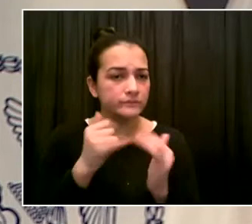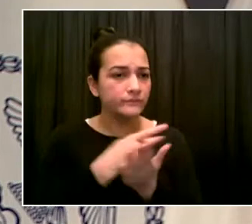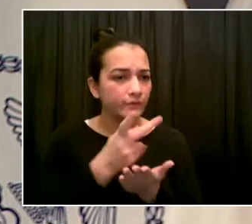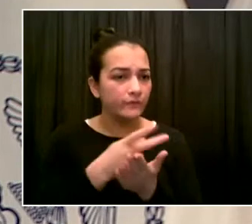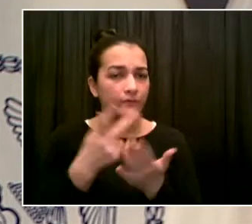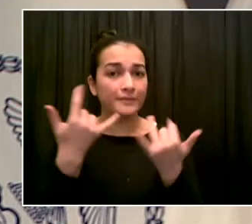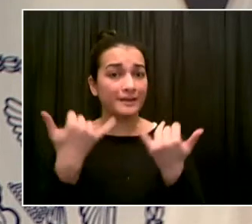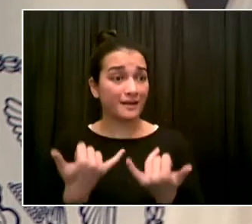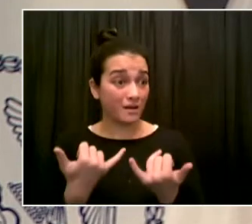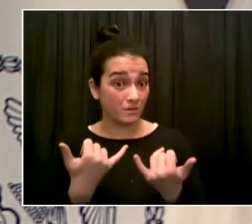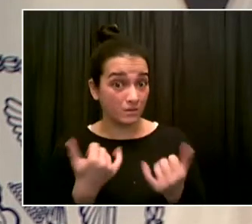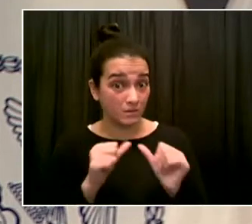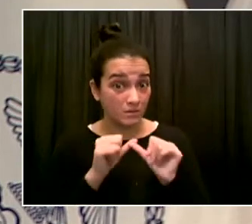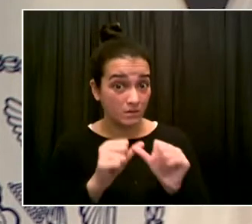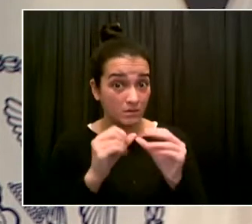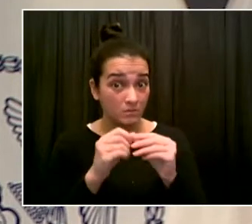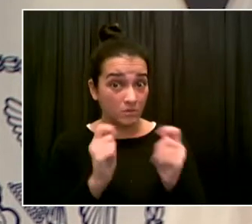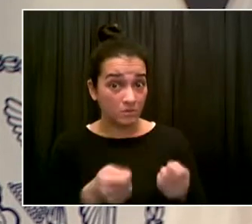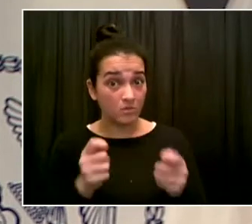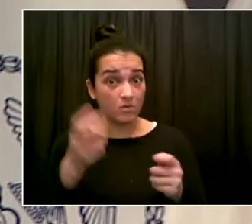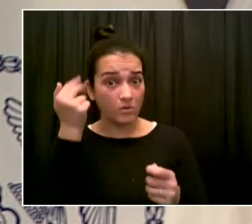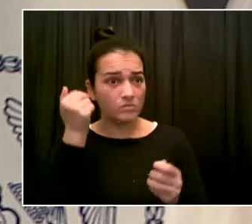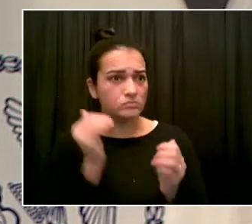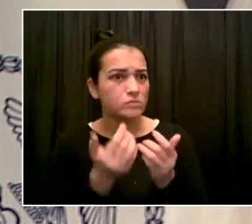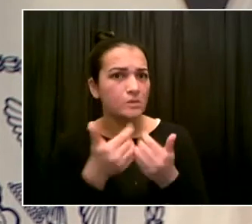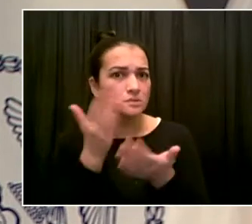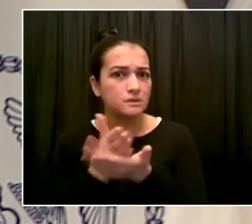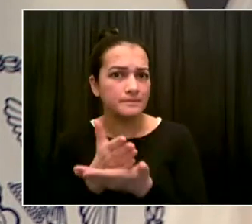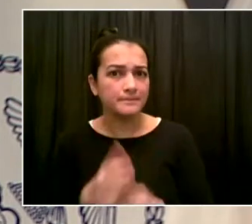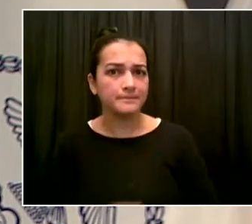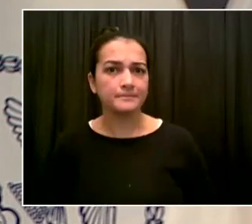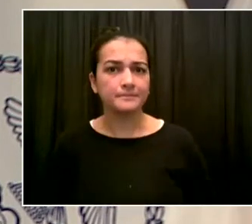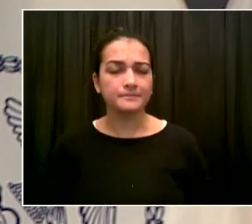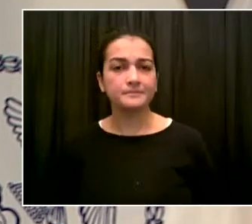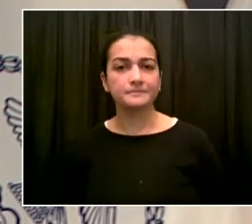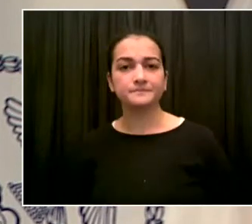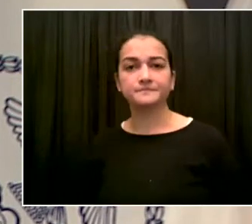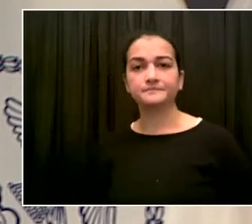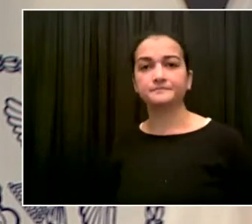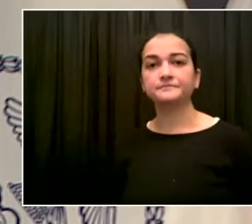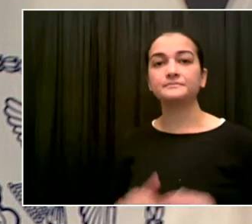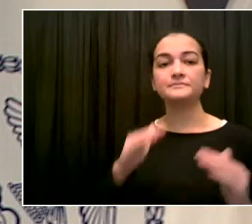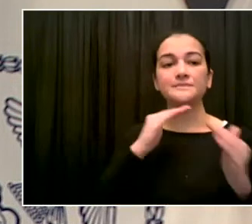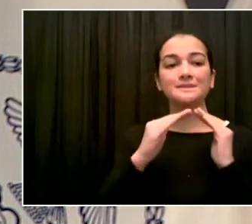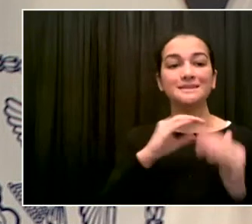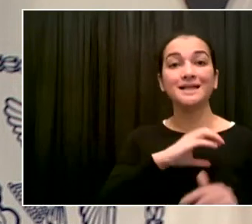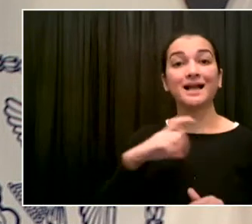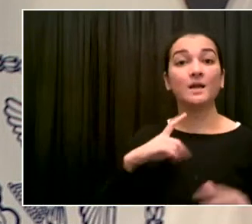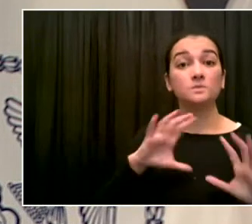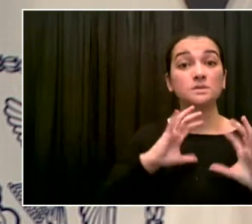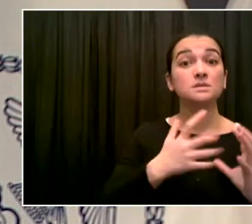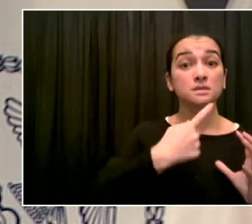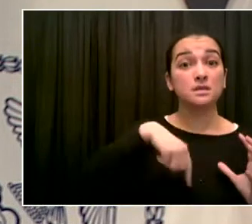WOULD LEAD YOU TO BELIEVE THAT THERE MAY BE ENOUGH PPSUORT IN THE COUNCIL TO DO IT? THAT IS THE CONVERSATION WE ARE HAVING WITH